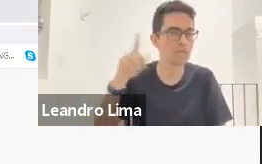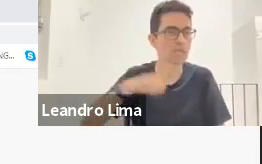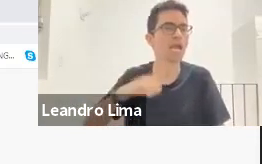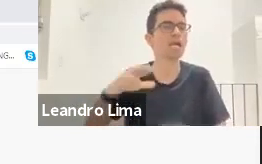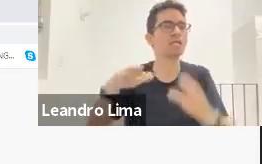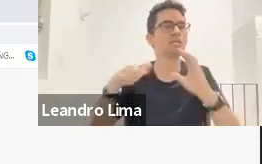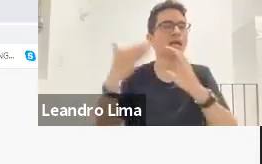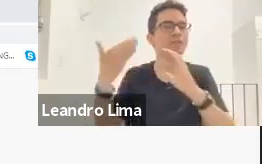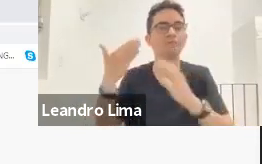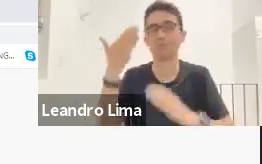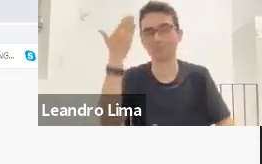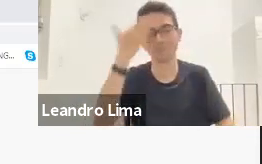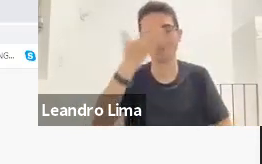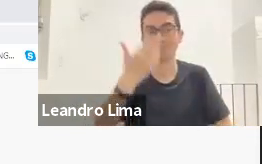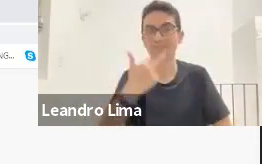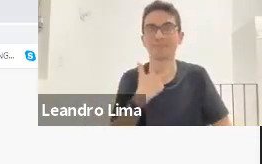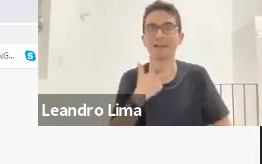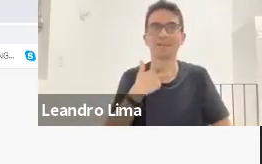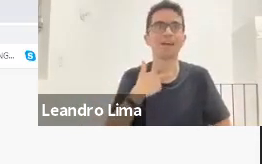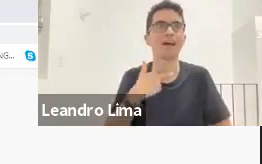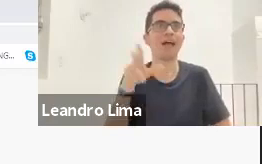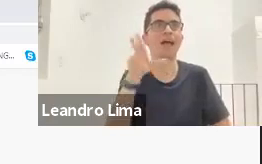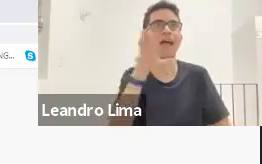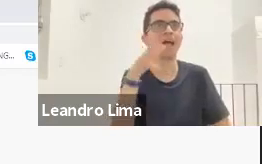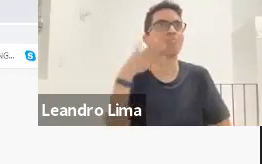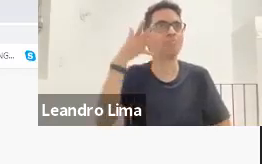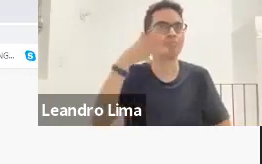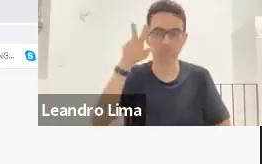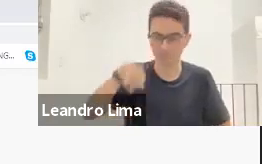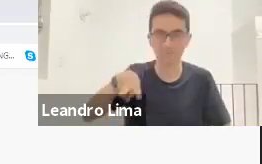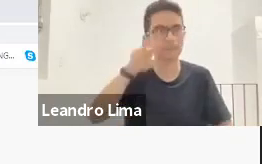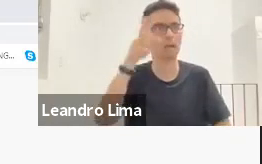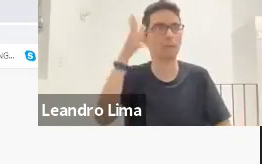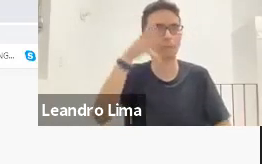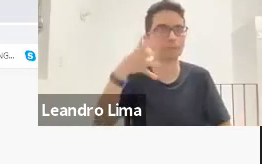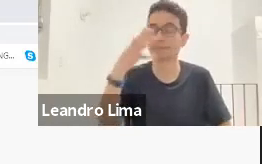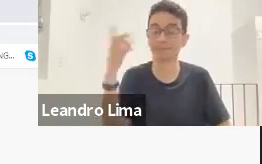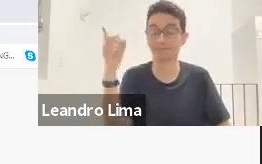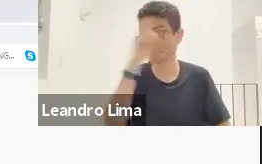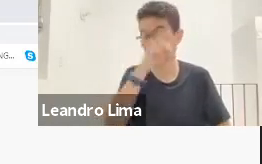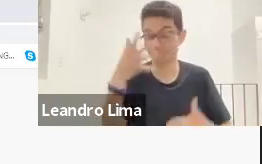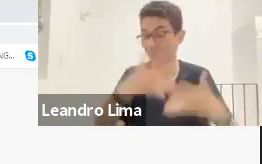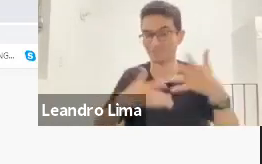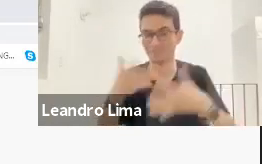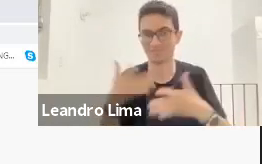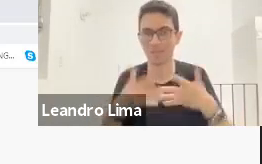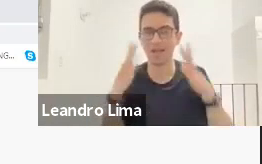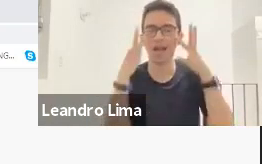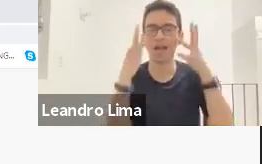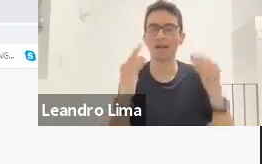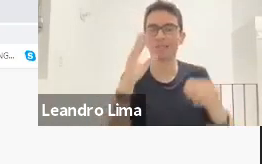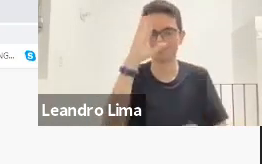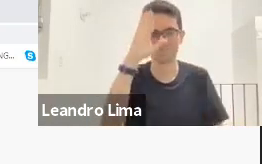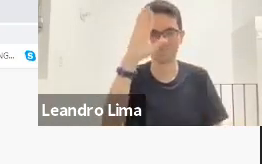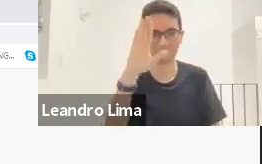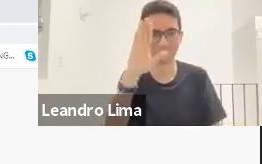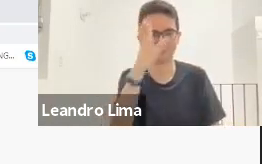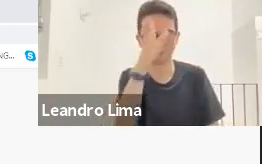g away, and I haven't been able to follow it. So. o, so who, who o, so who, who would like, Is